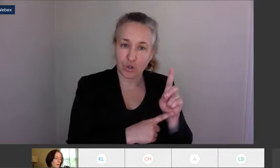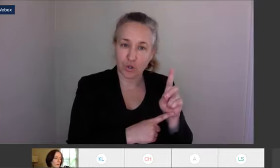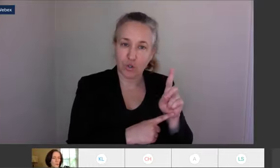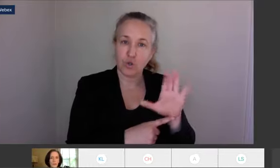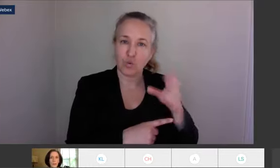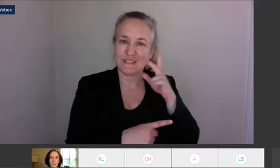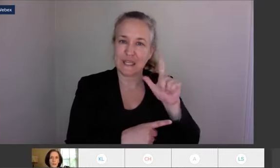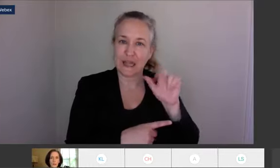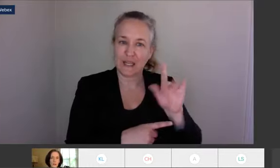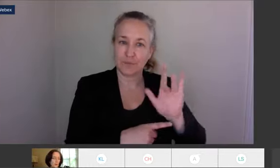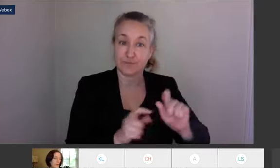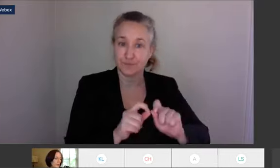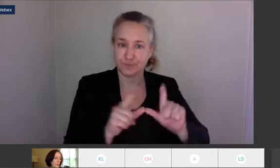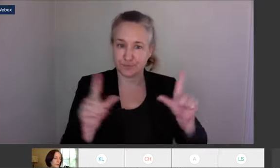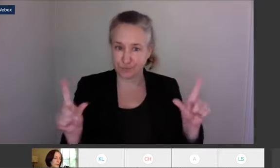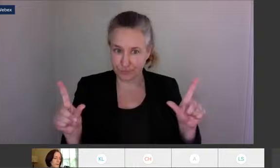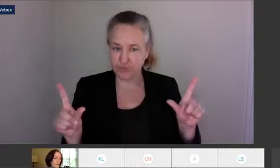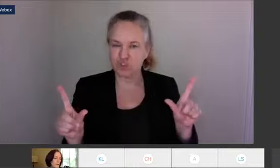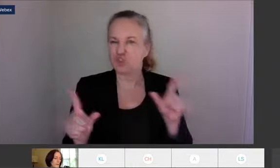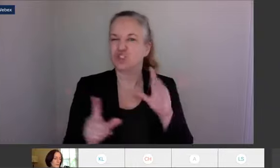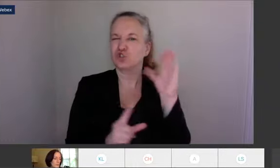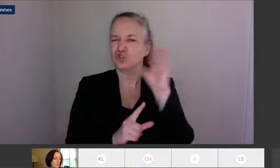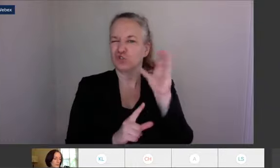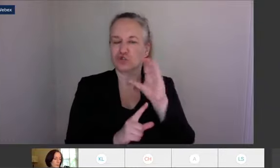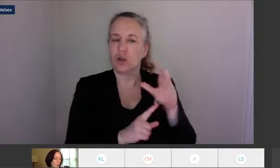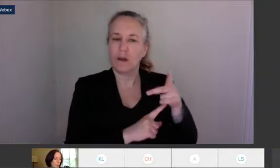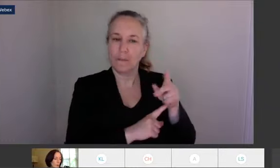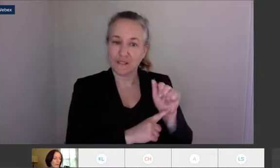but just put that into your search engine Pennsylvania County dashboard and